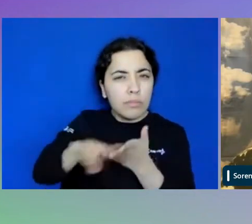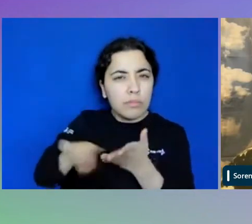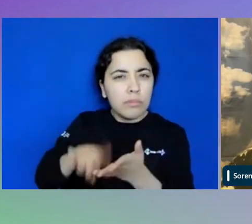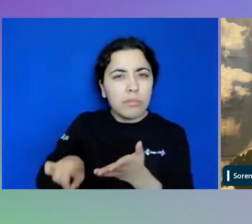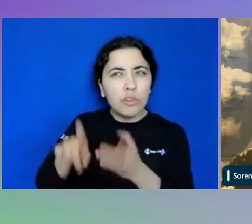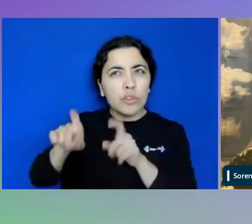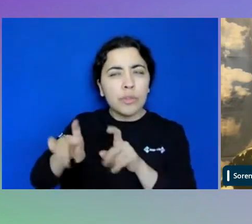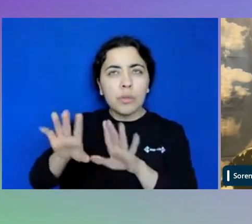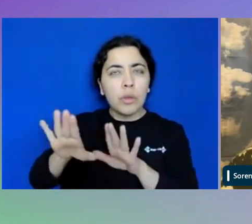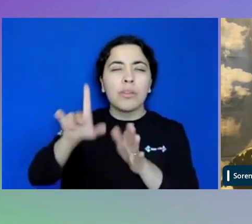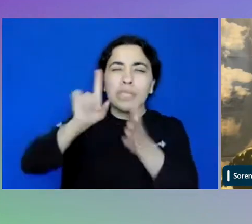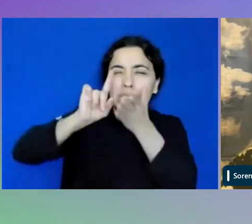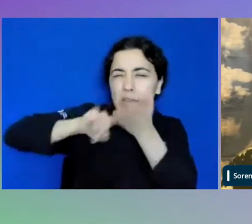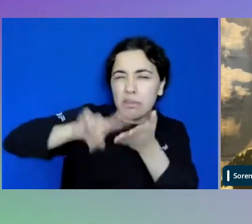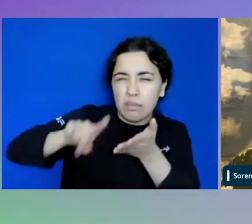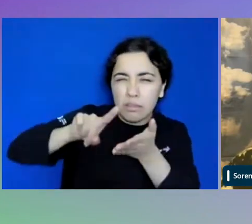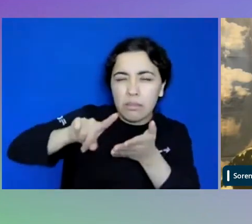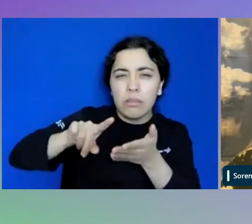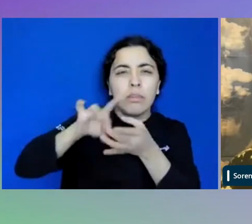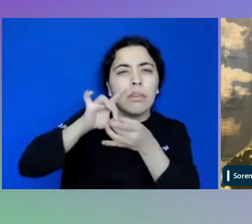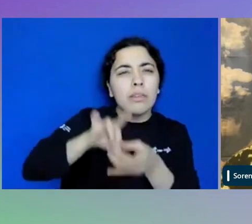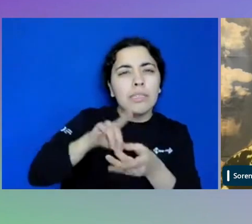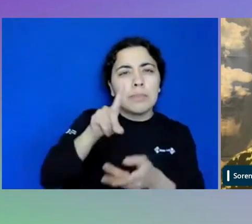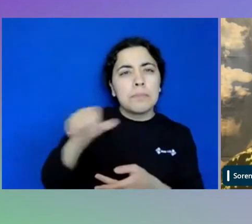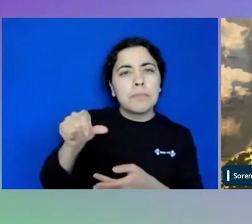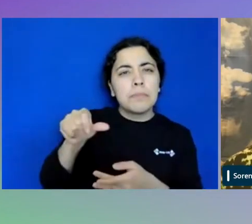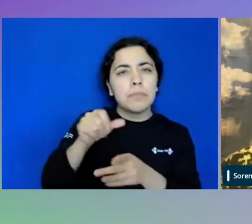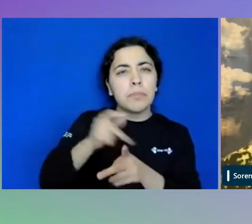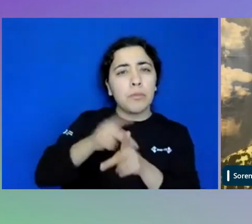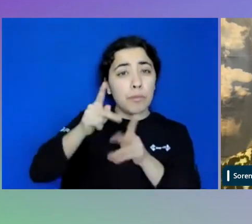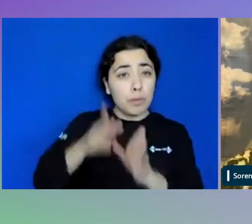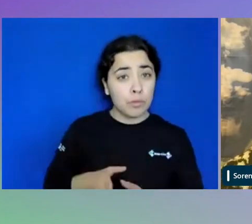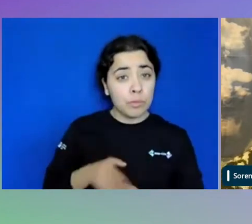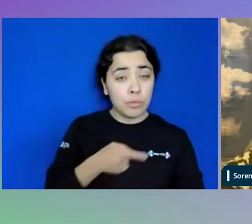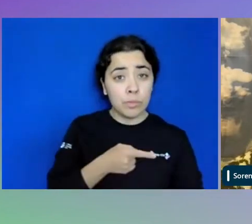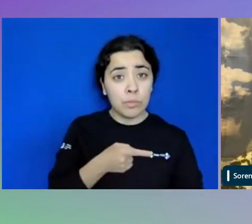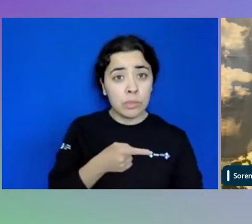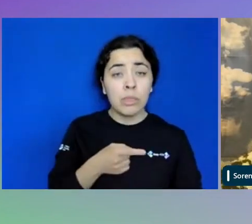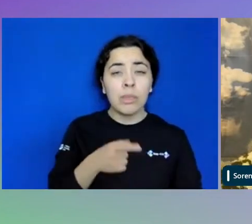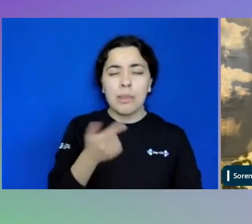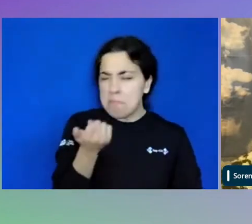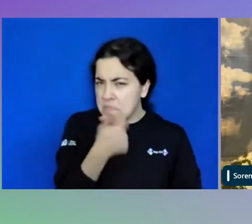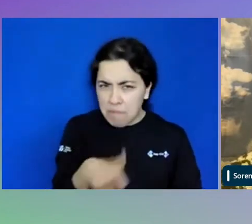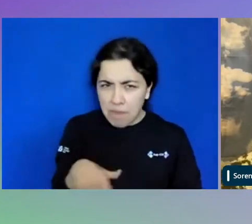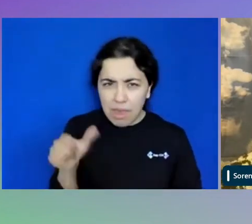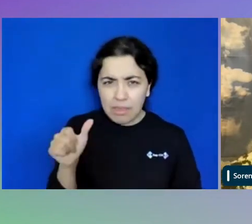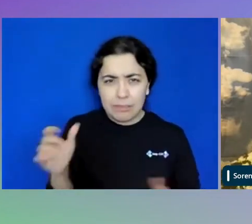about disability professionals, um, is there any correlation